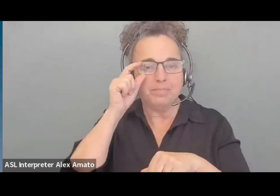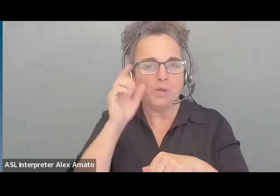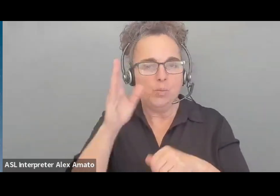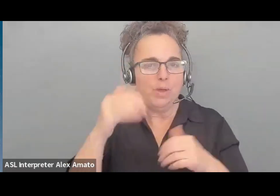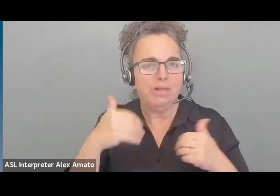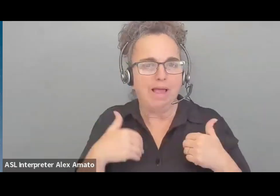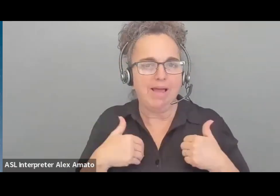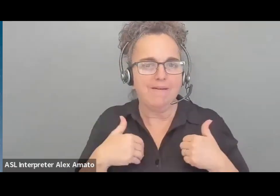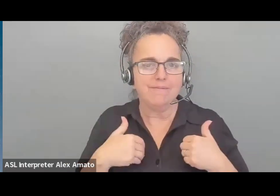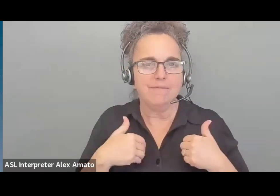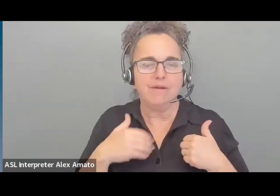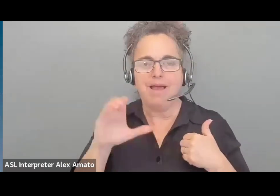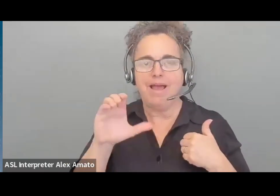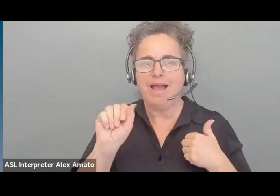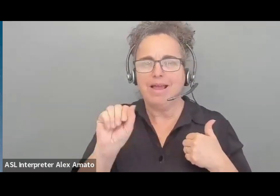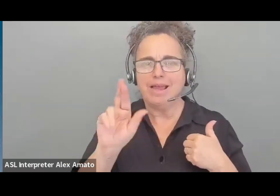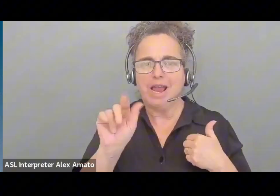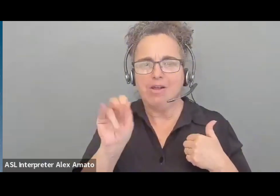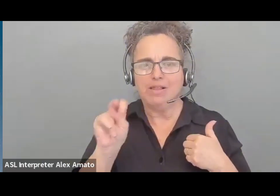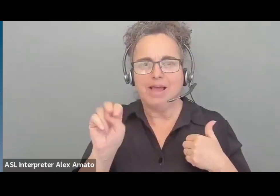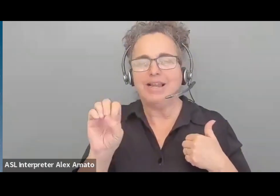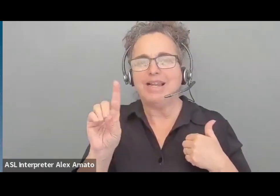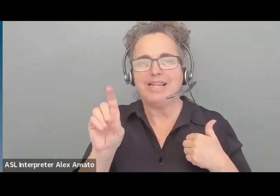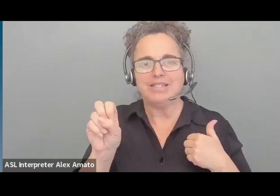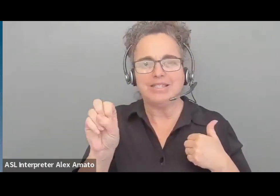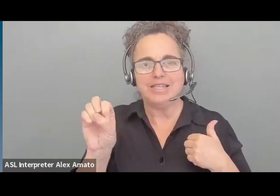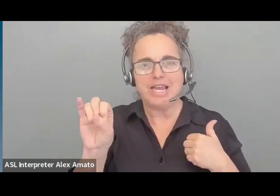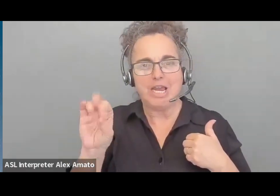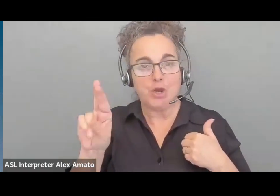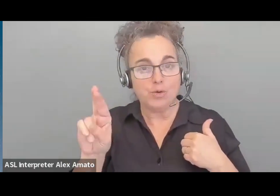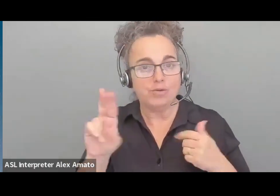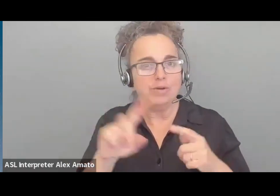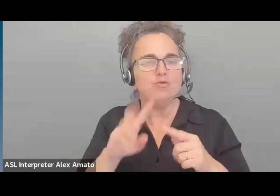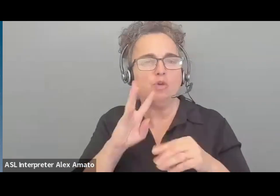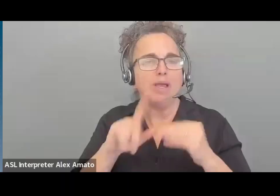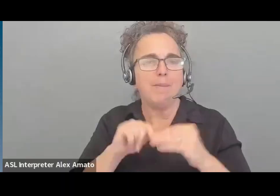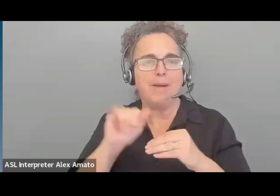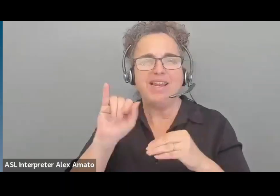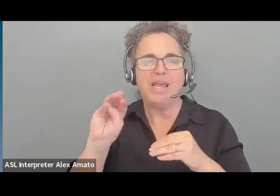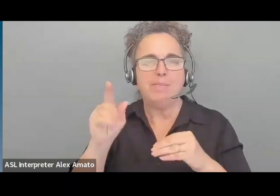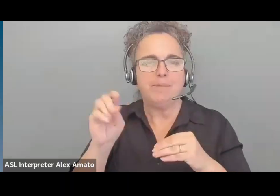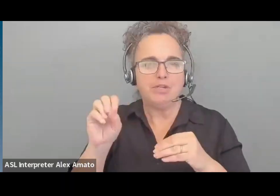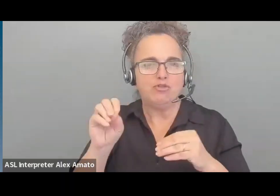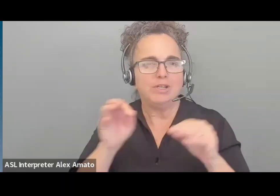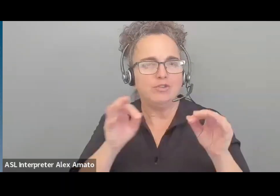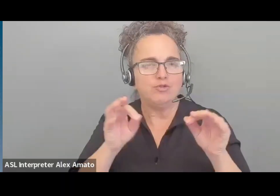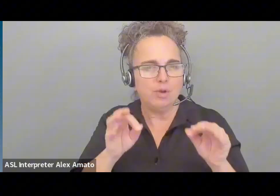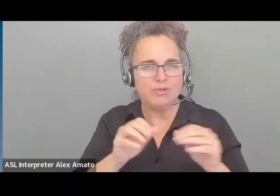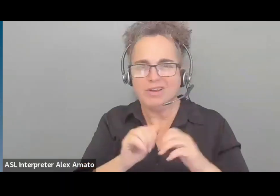Caroline Desrosiers talking about image descriptions and teaching us how to do those more effectively.